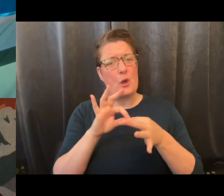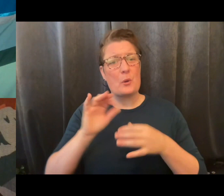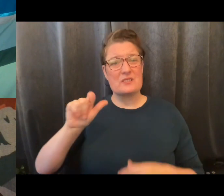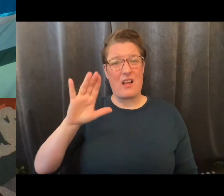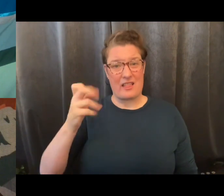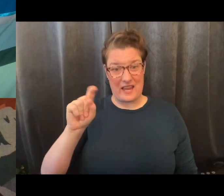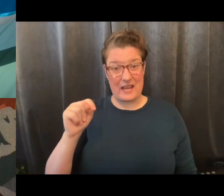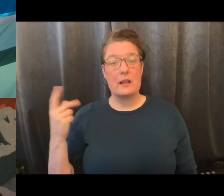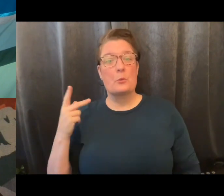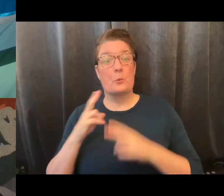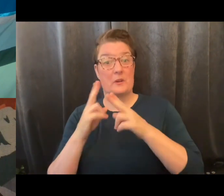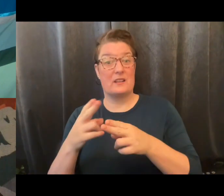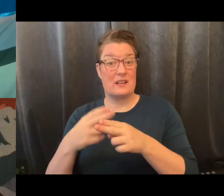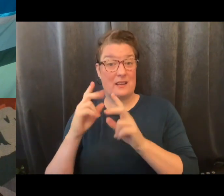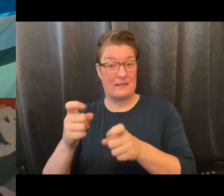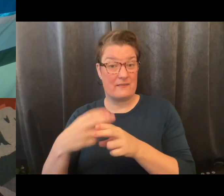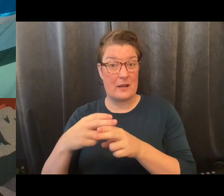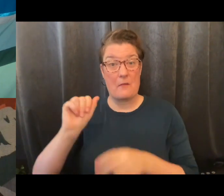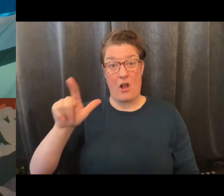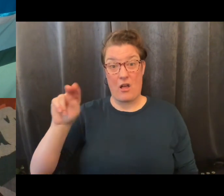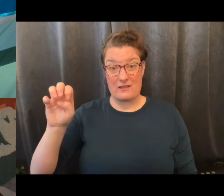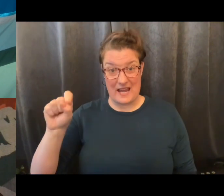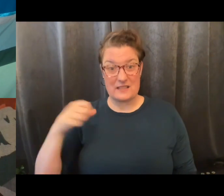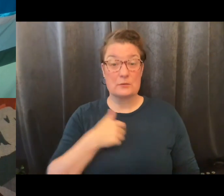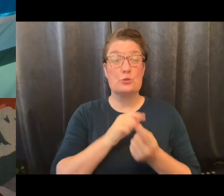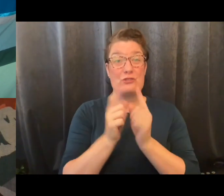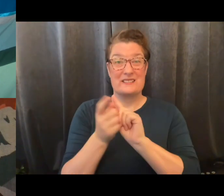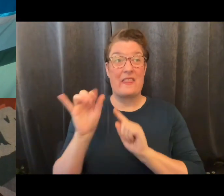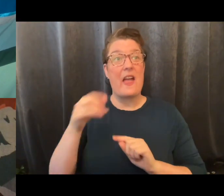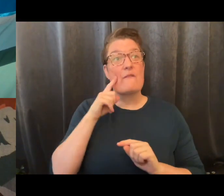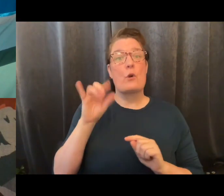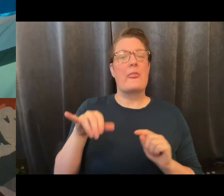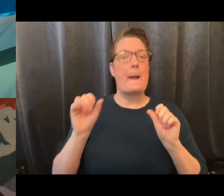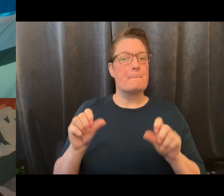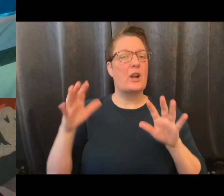we translated that as for the miracle we have enlivened and so we'll put a